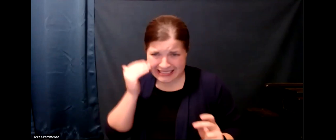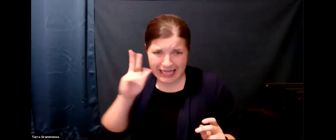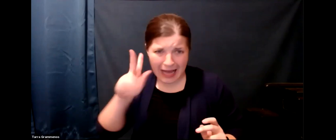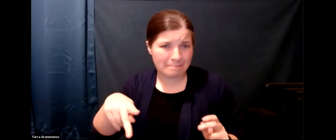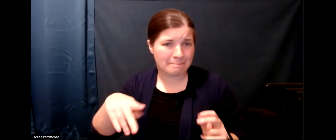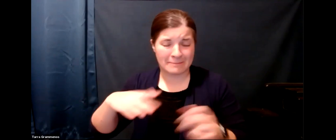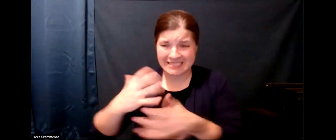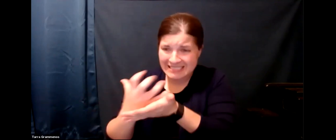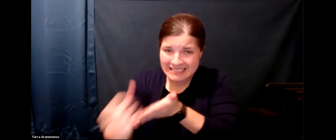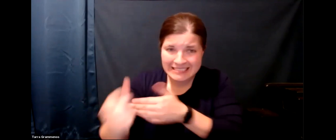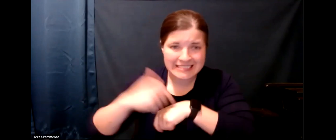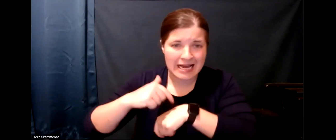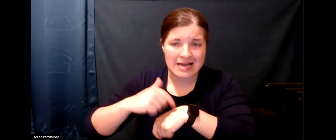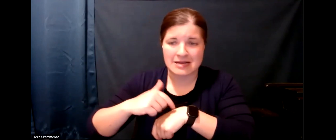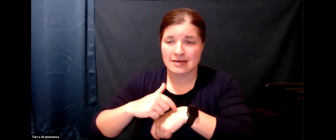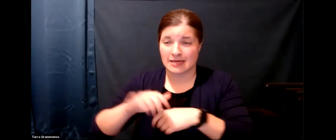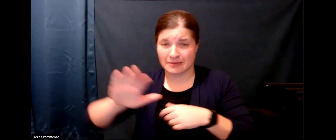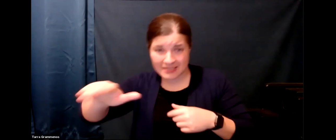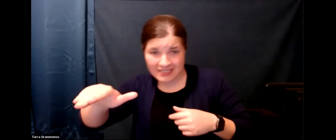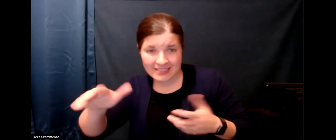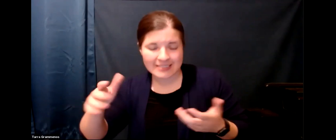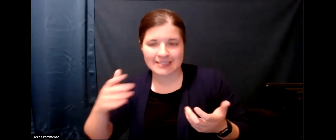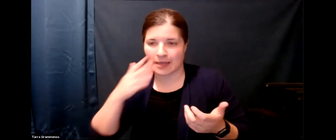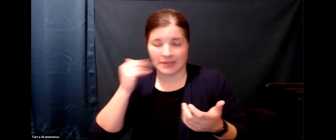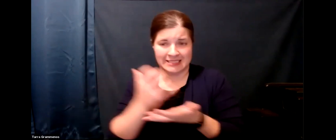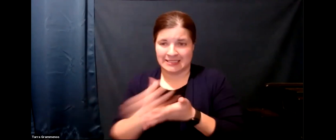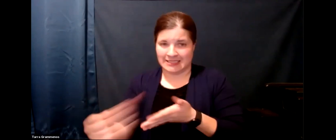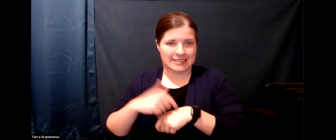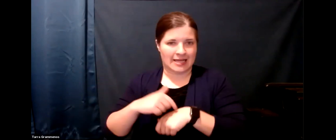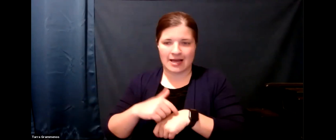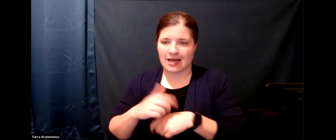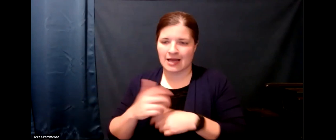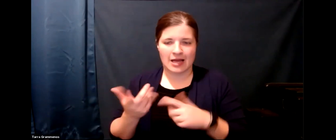options explained, because we cannot be certain that